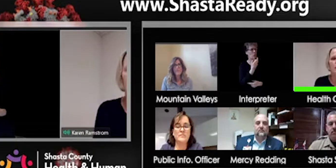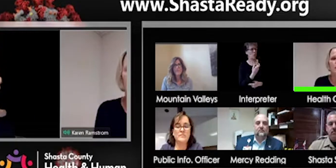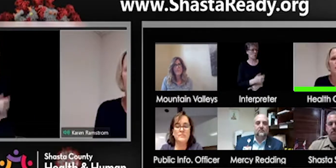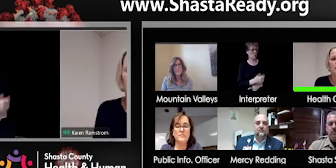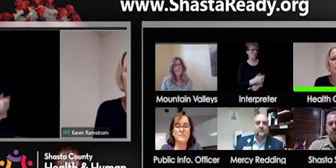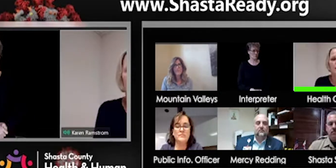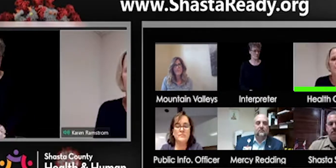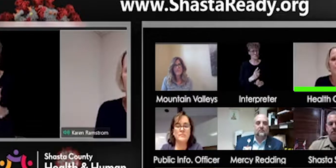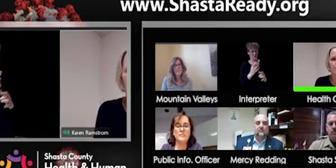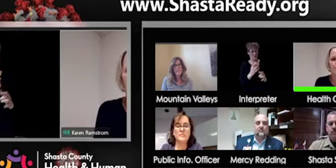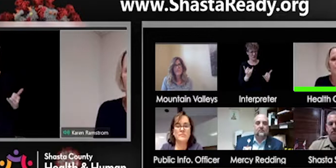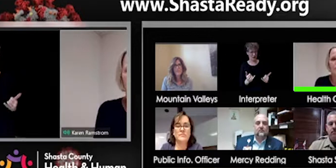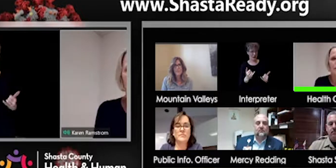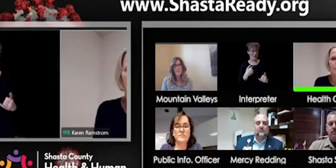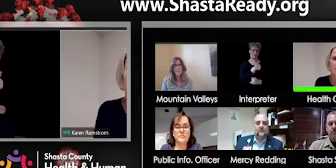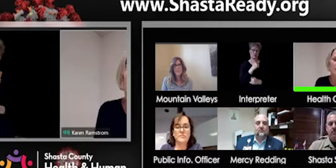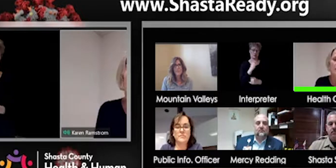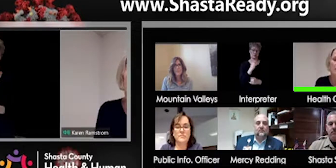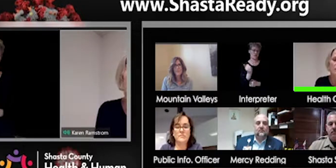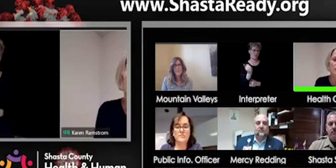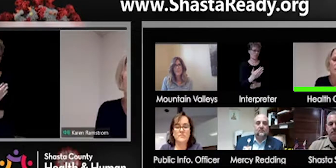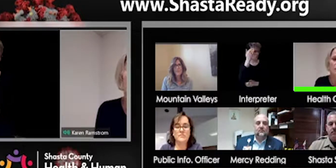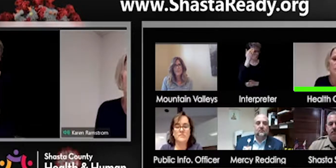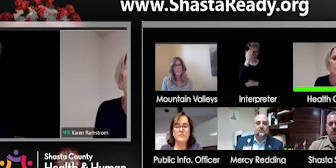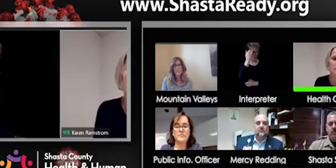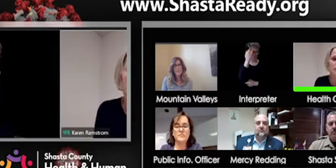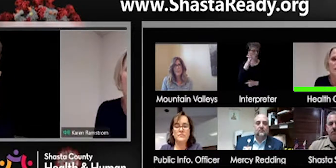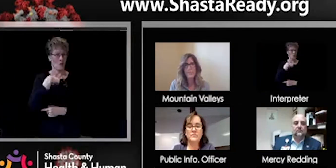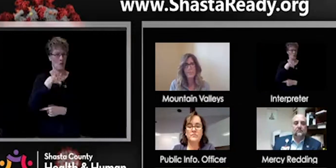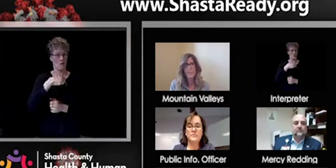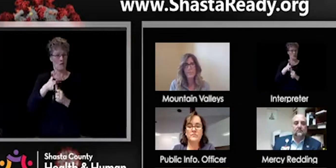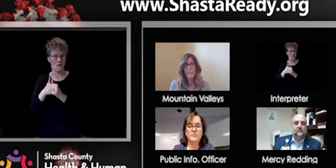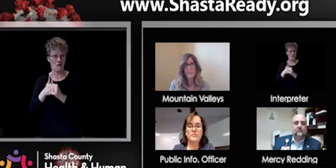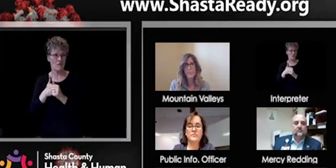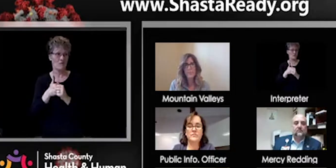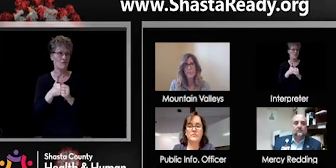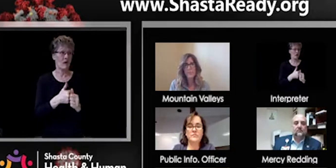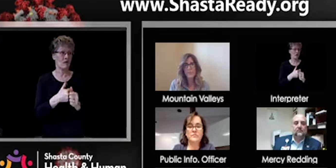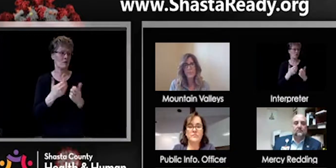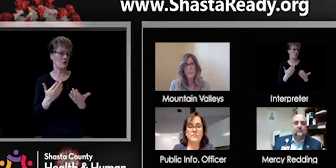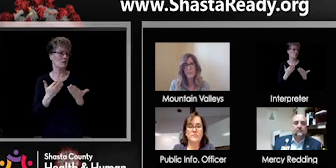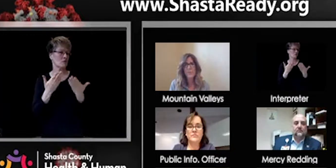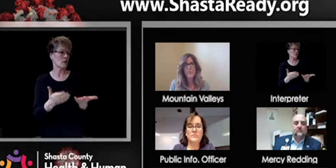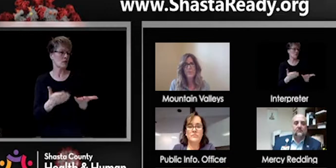the umbrella of the recommendations and requirements that the governor has set forward in the stay-at-home